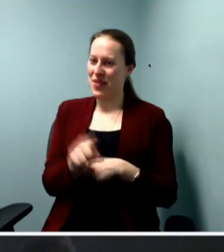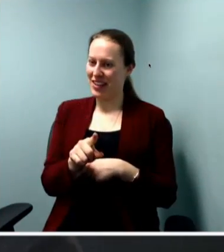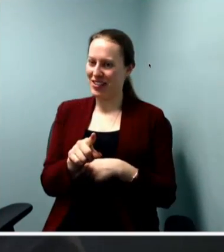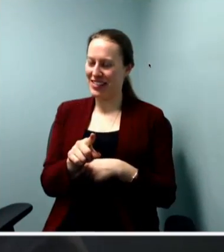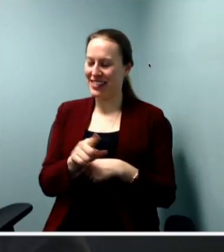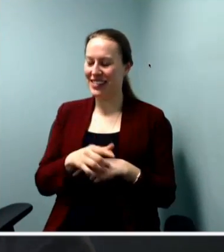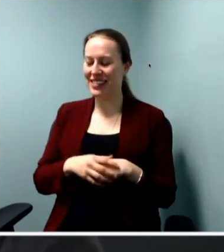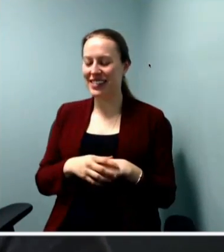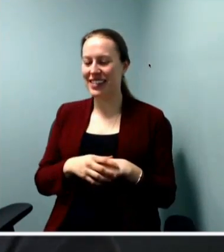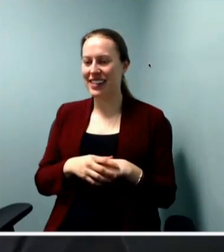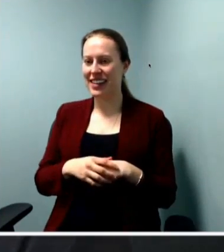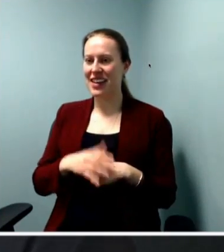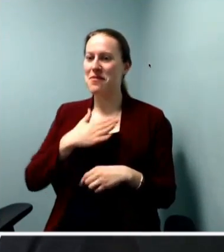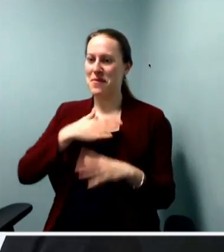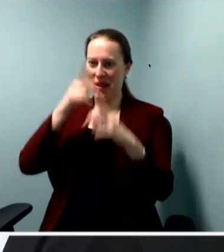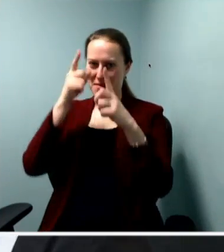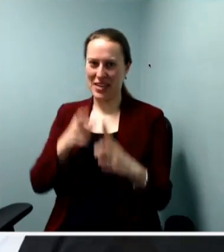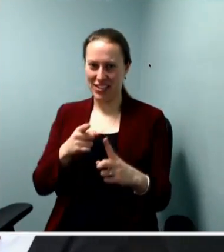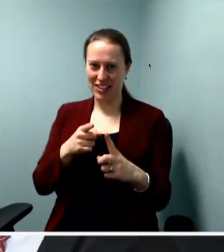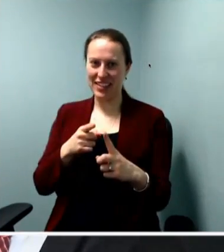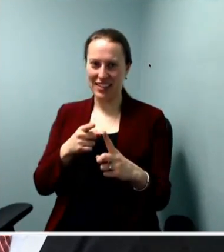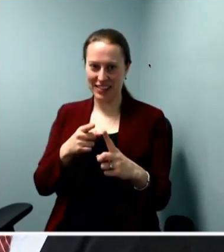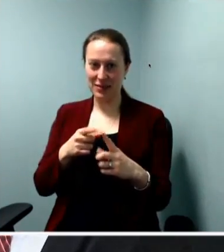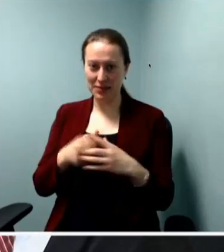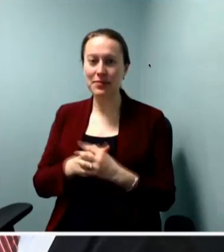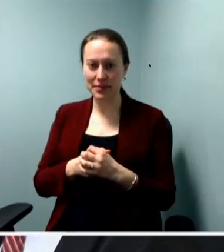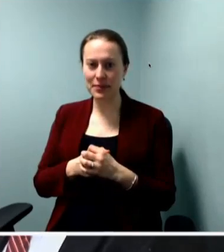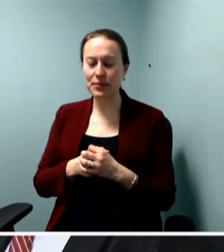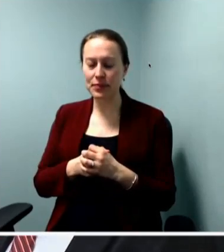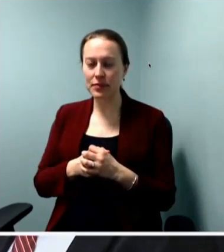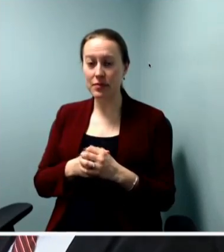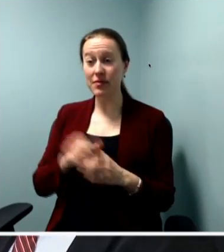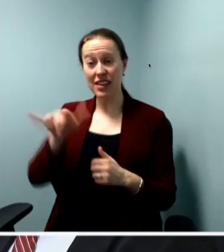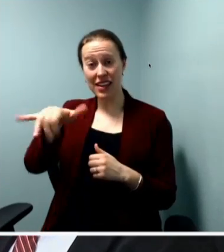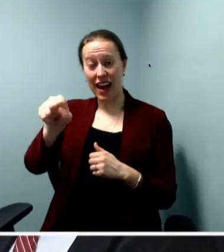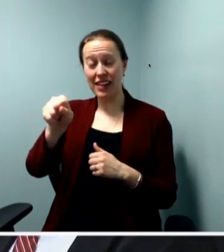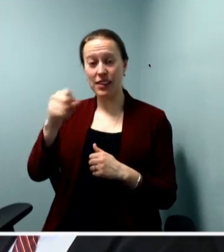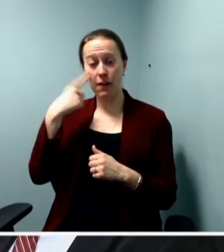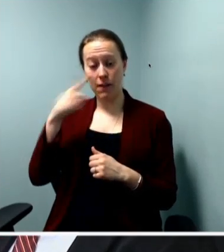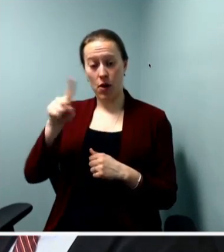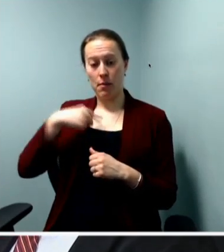My mission. Yes. To me it's based on the C words,